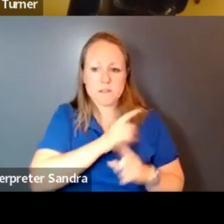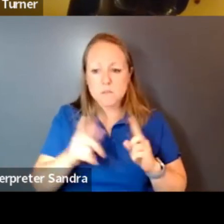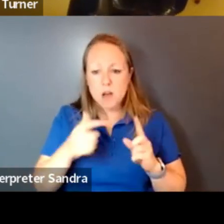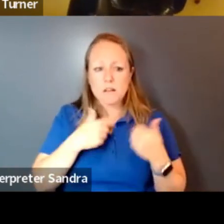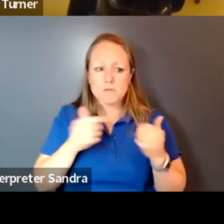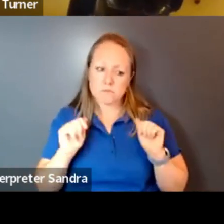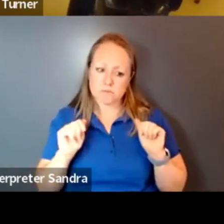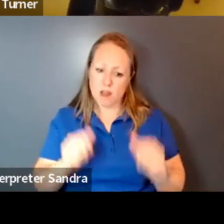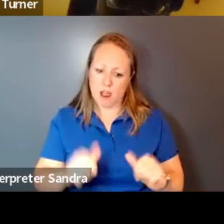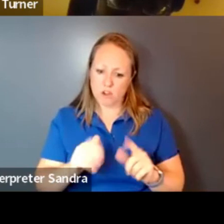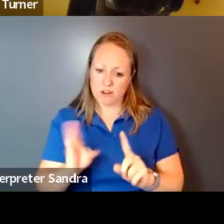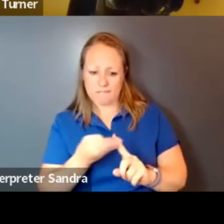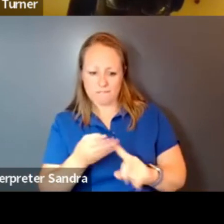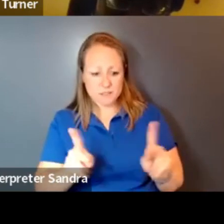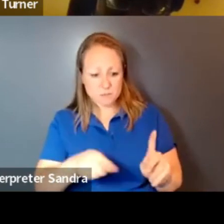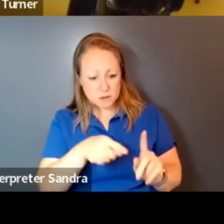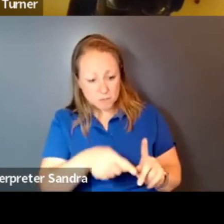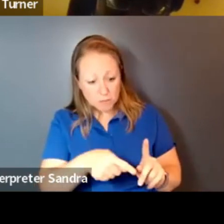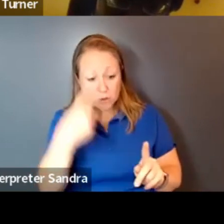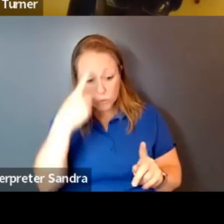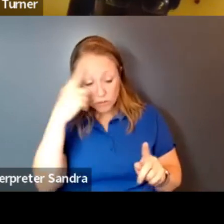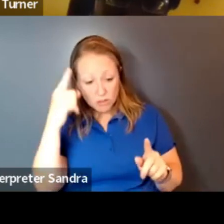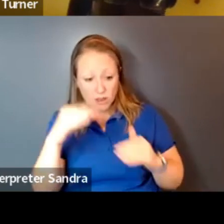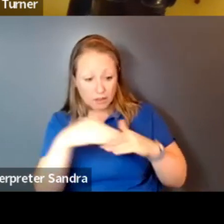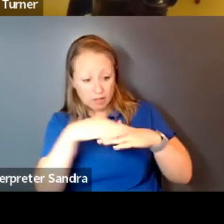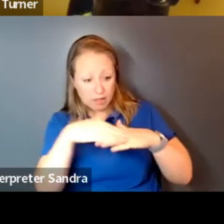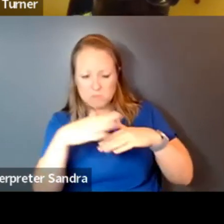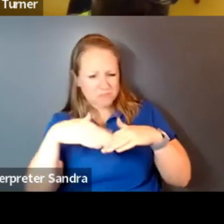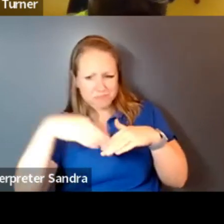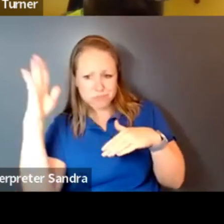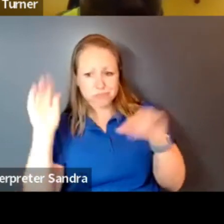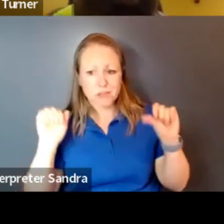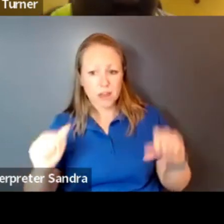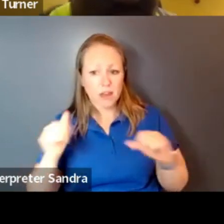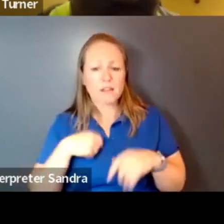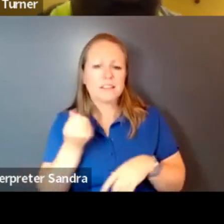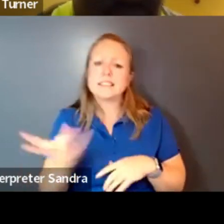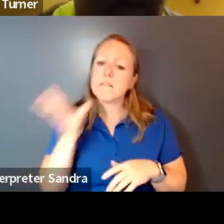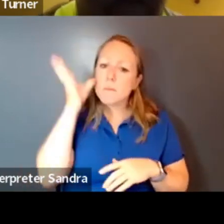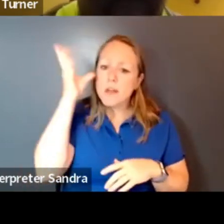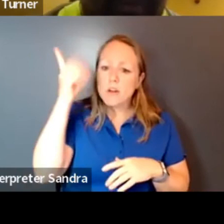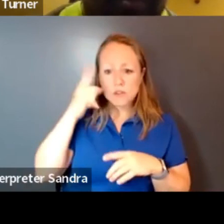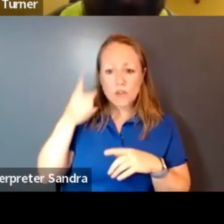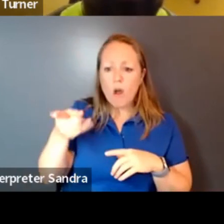understand they could do more than they really thought they could I had several parents who thought their children would not be able to work because oh my